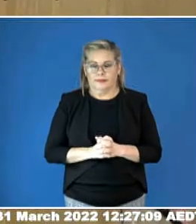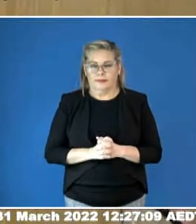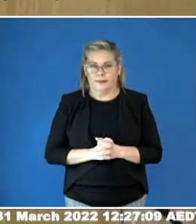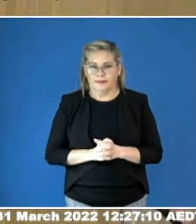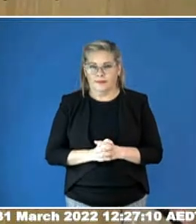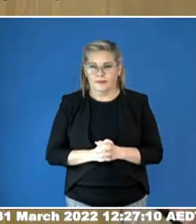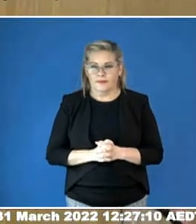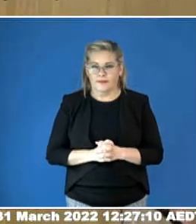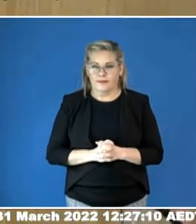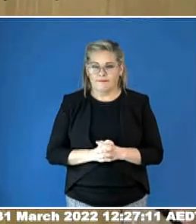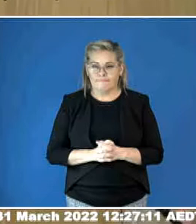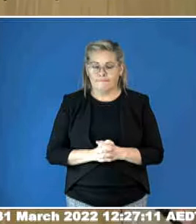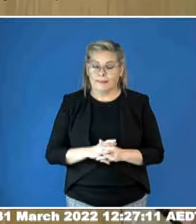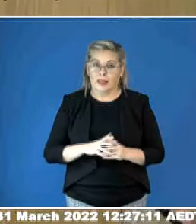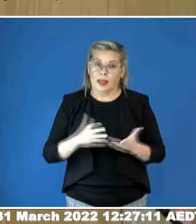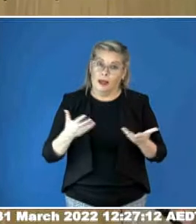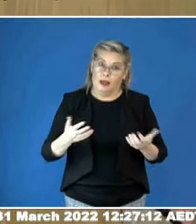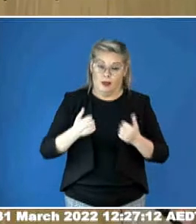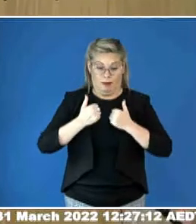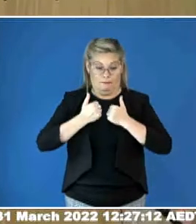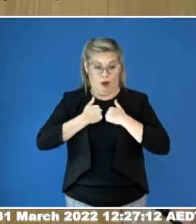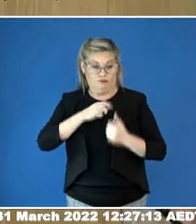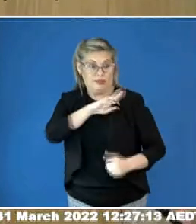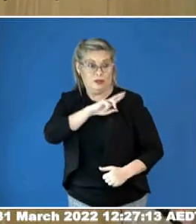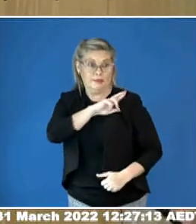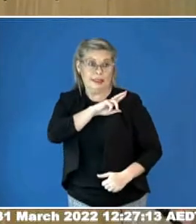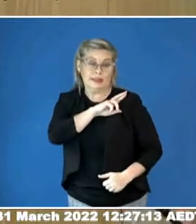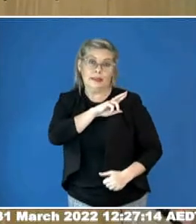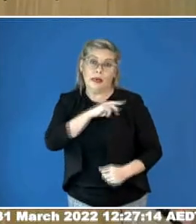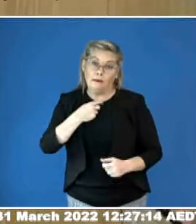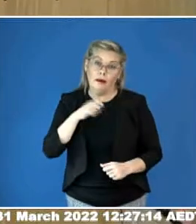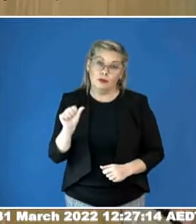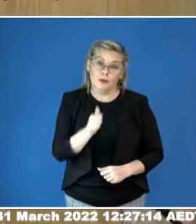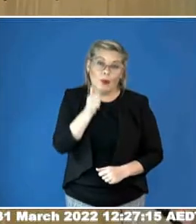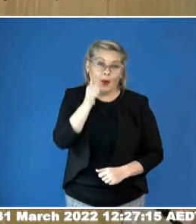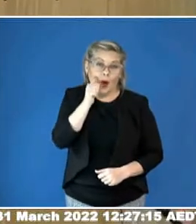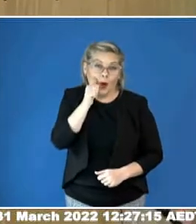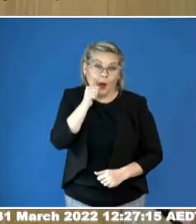Yes, you would think that someone in my position would have been aware of that particular document.